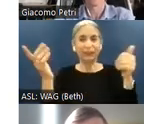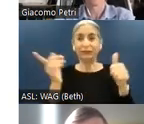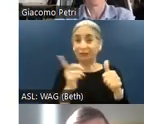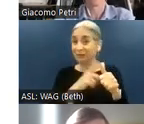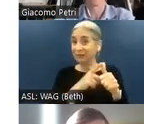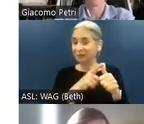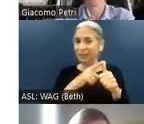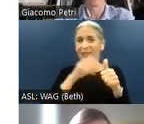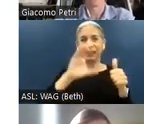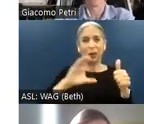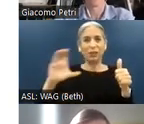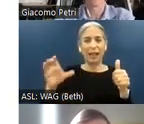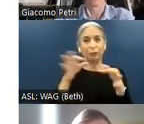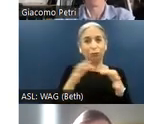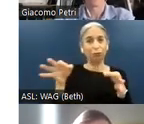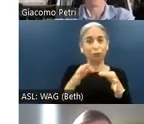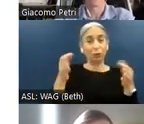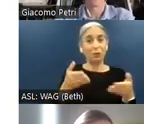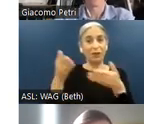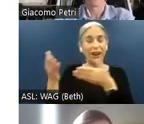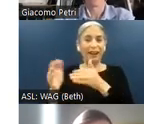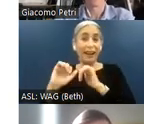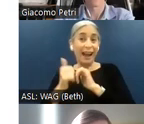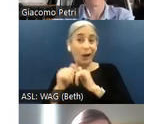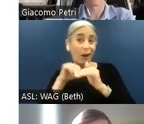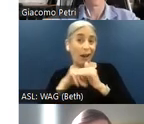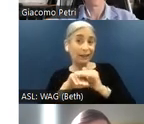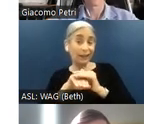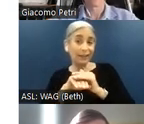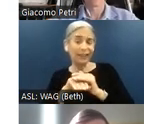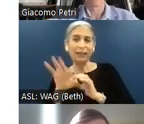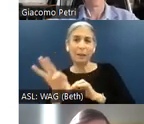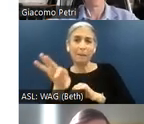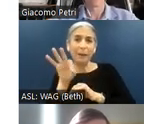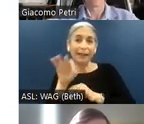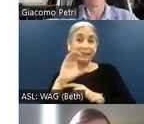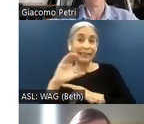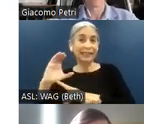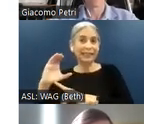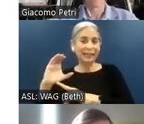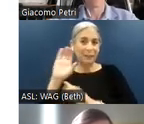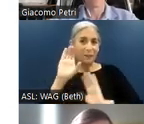Closed captioning is provided. To enable closed captioning, select the CC icon at the bottom